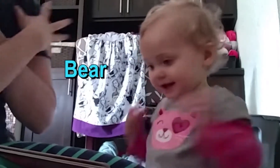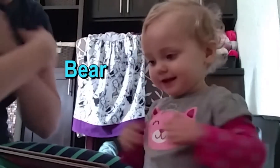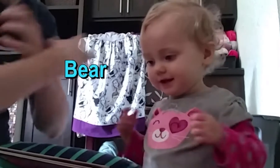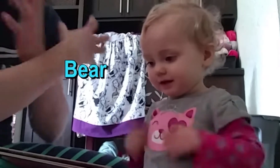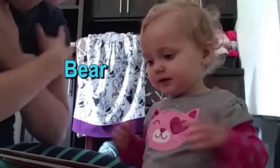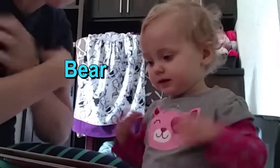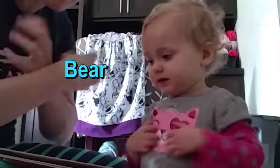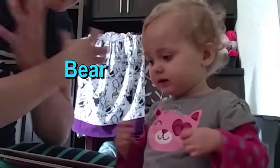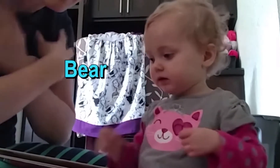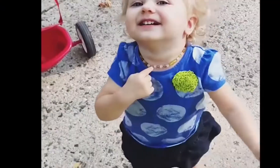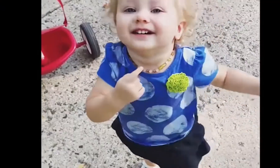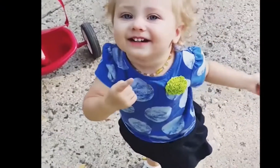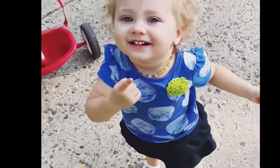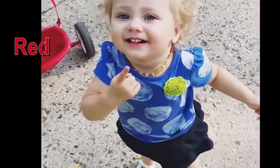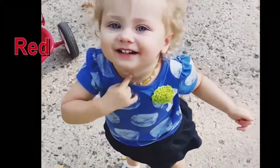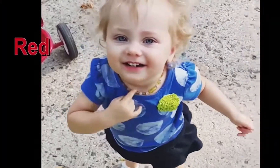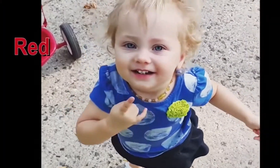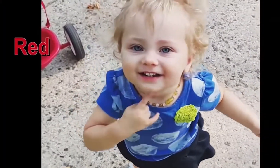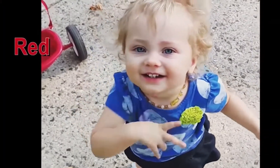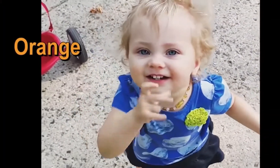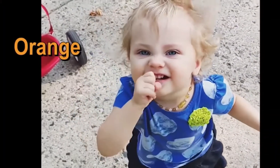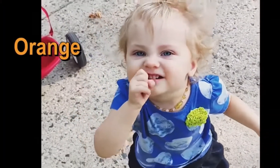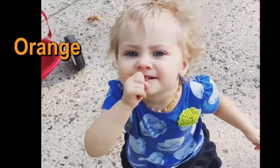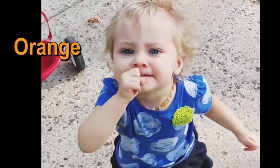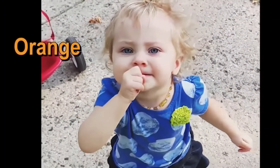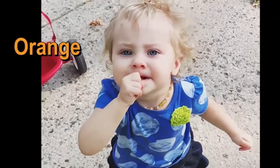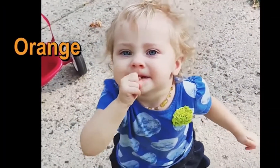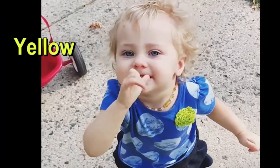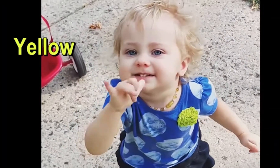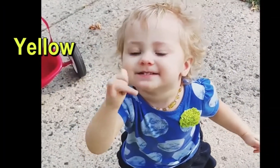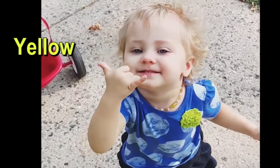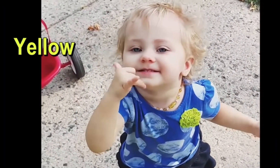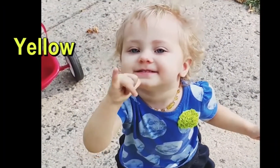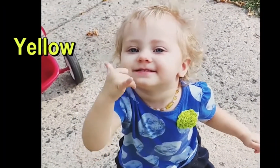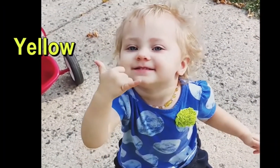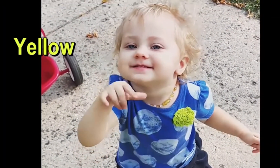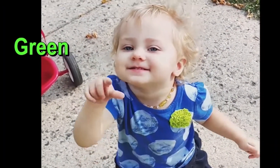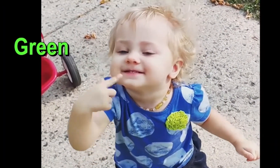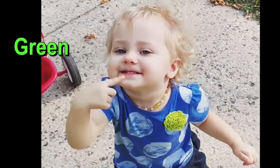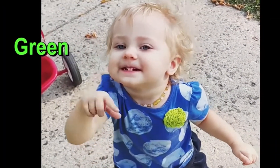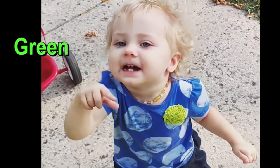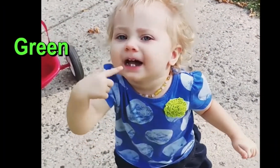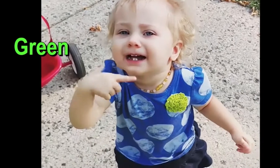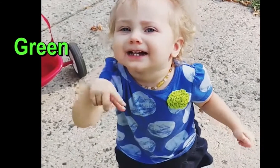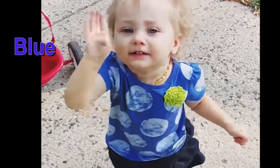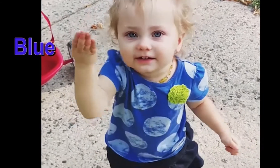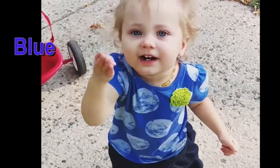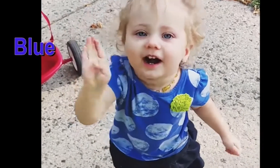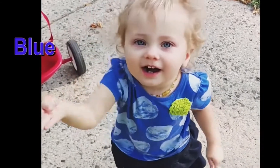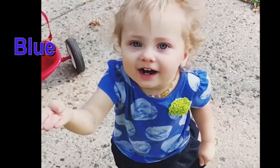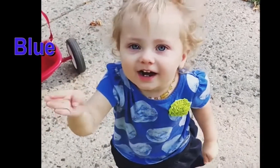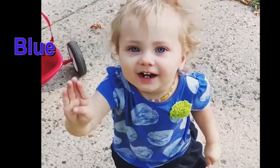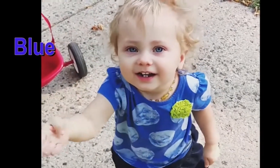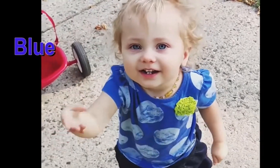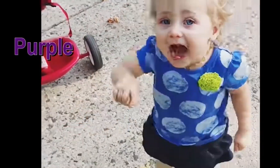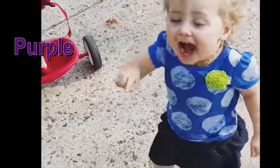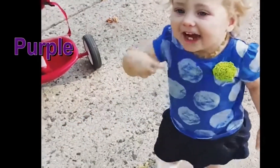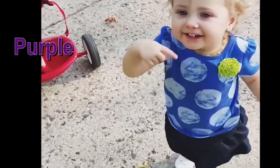Bear Red Orange Yellow Green Blue Purple